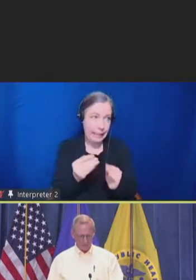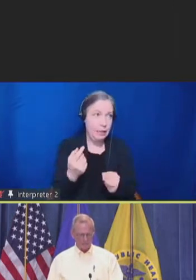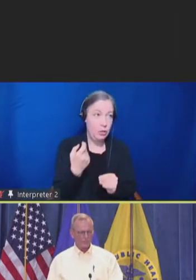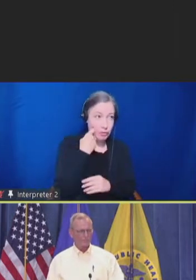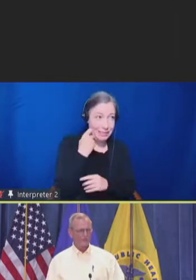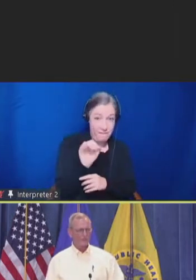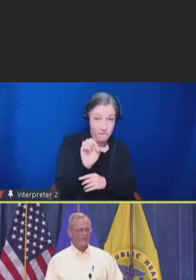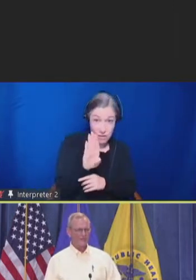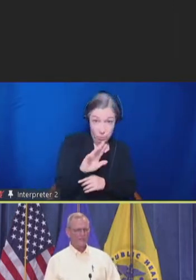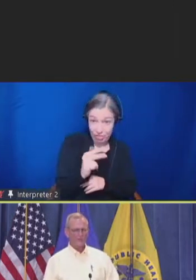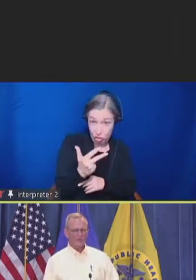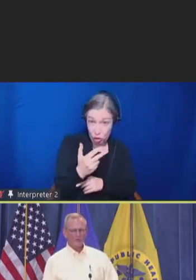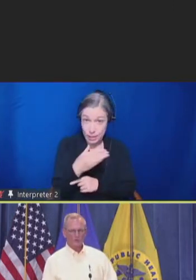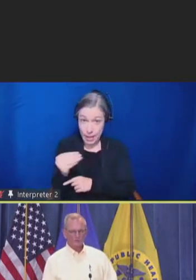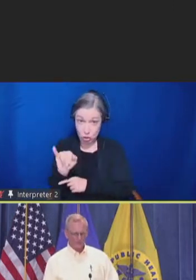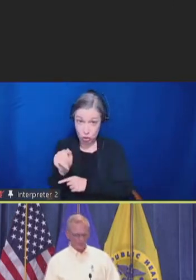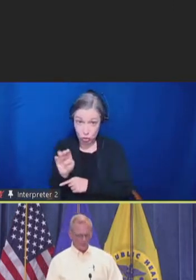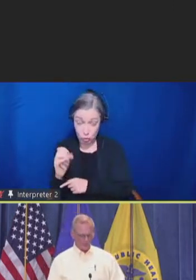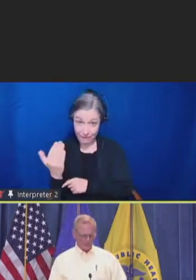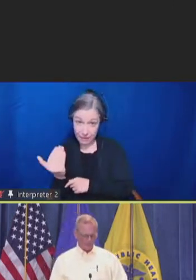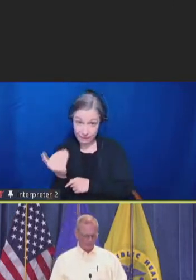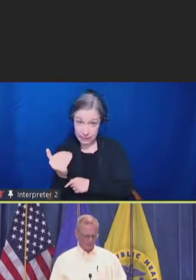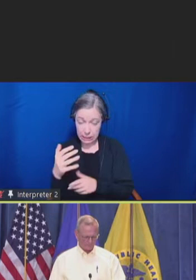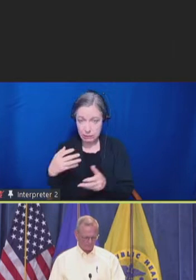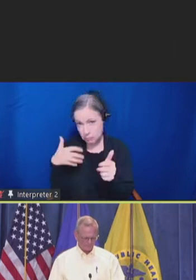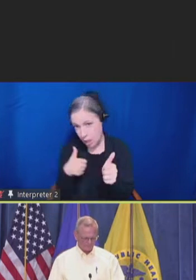June 15th meeting earlier this year.